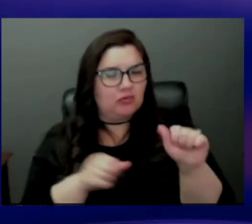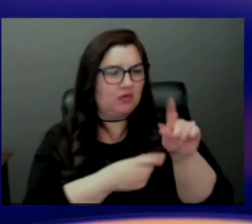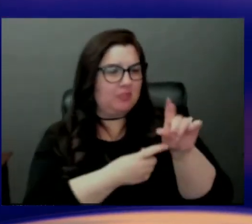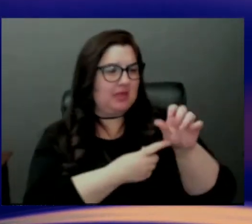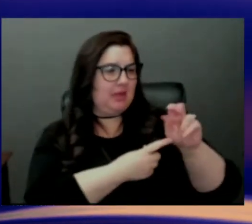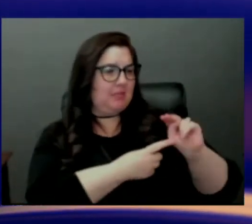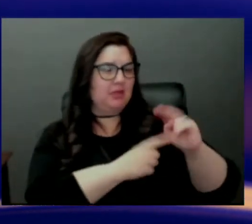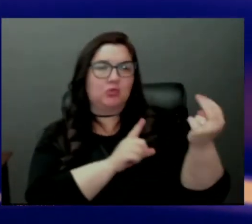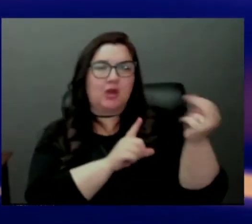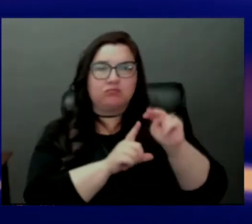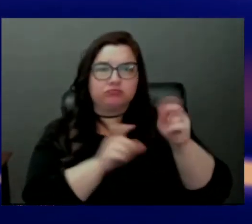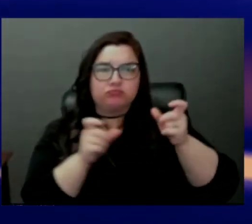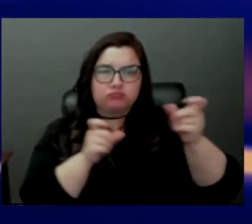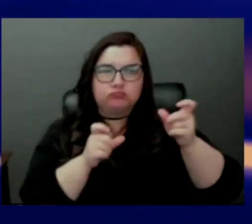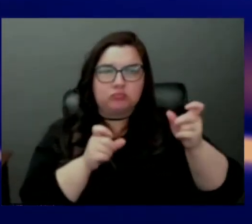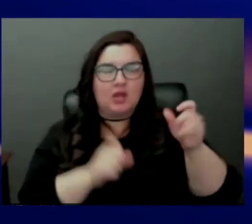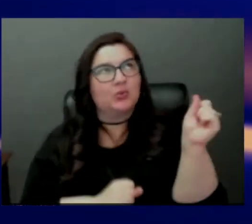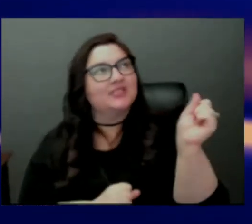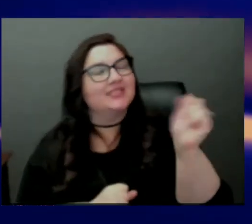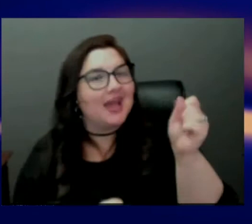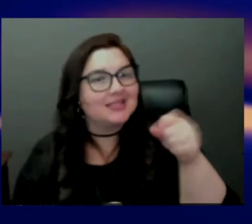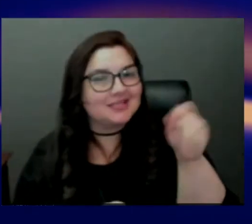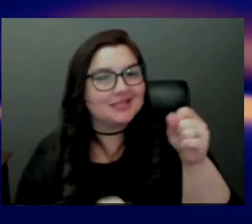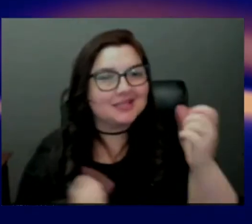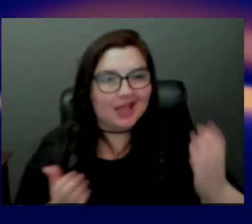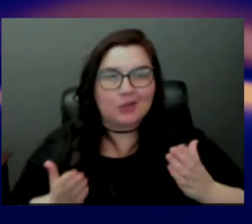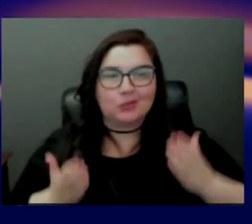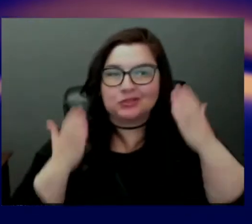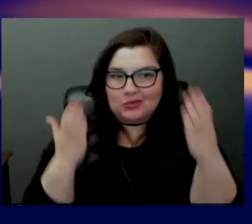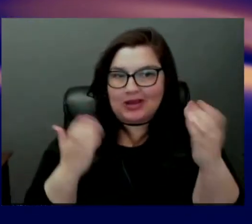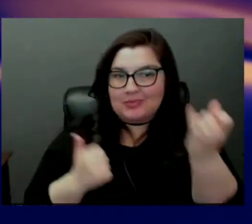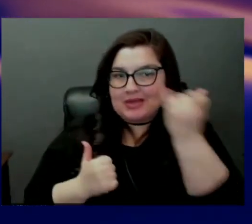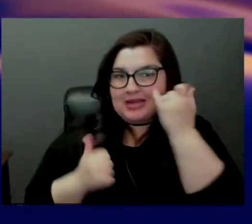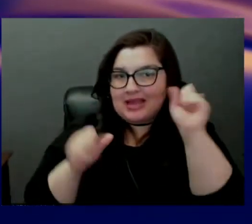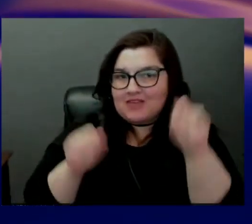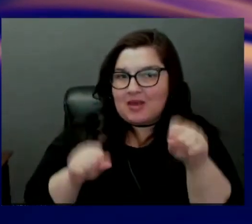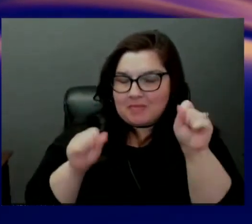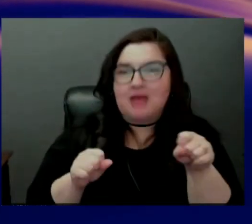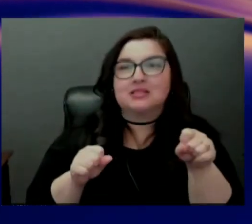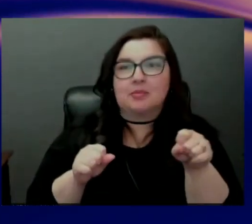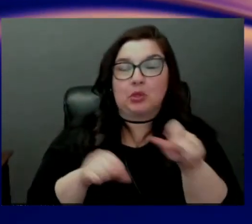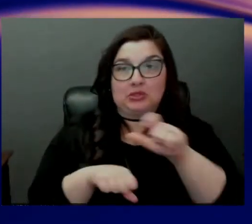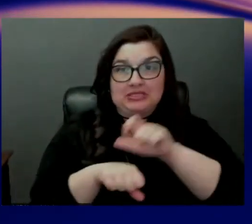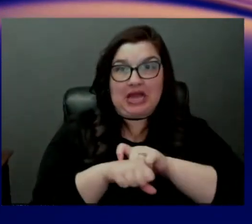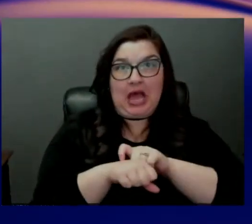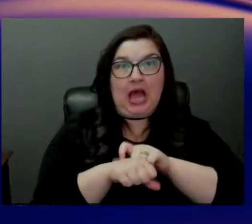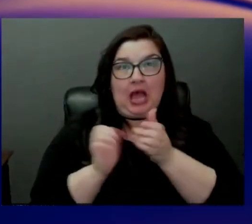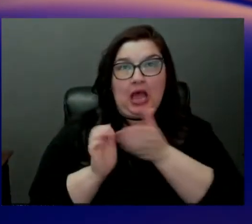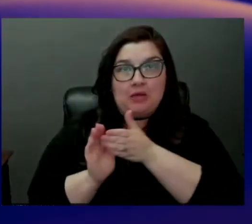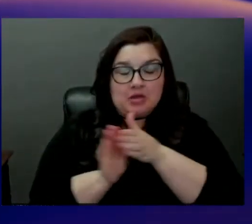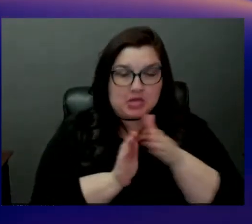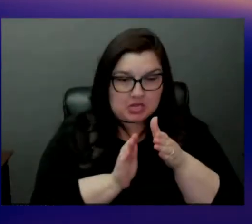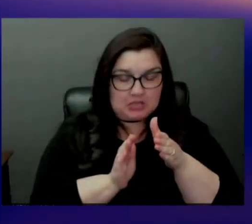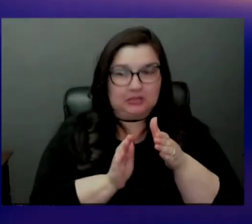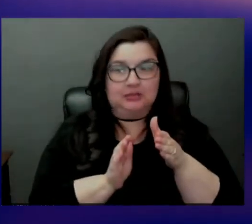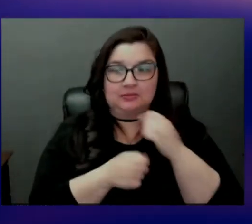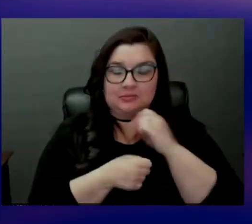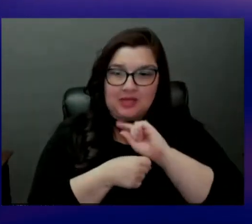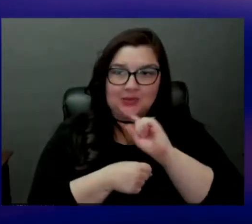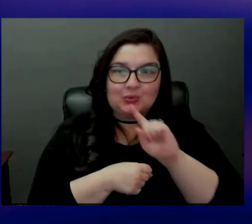Yeah I mean, I would recommend if possible carve out time and do as much. - Yes. Together as you can, non tech switching